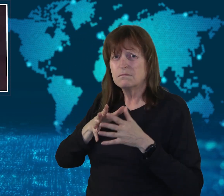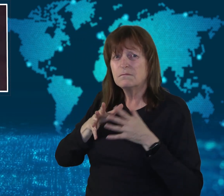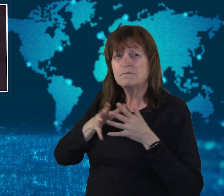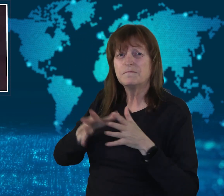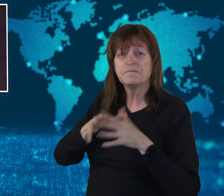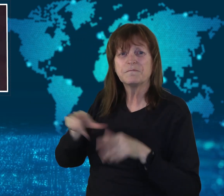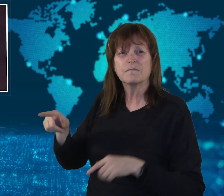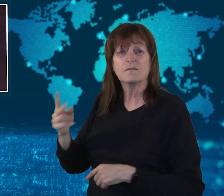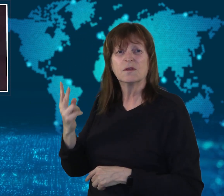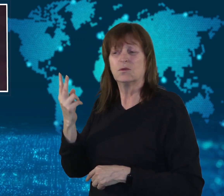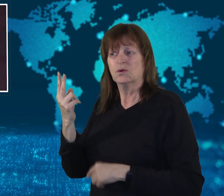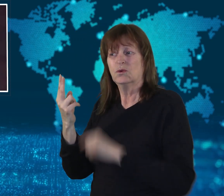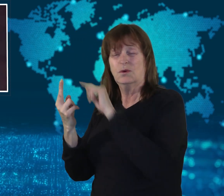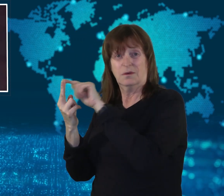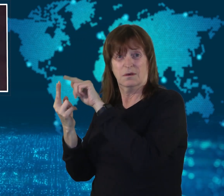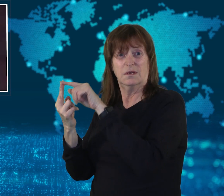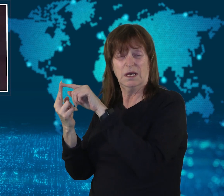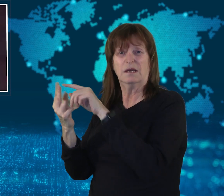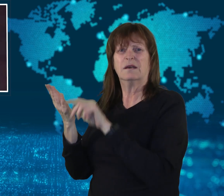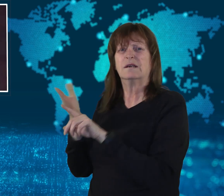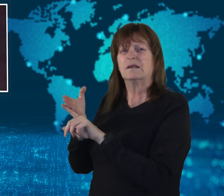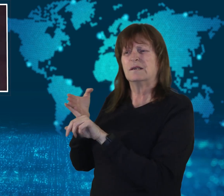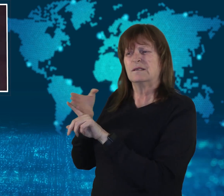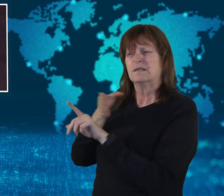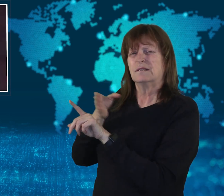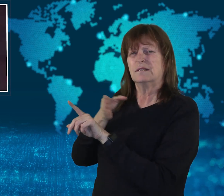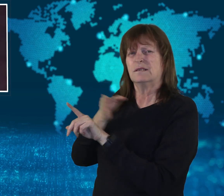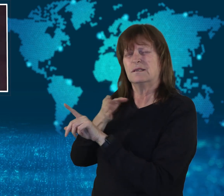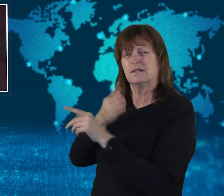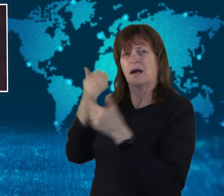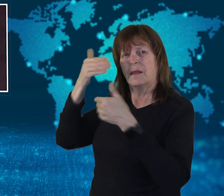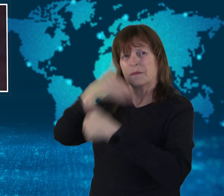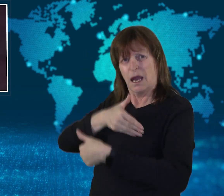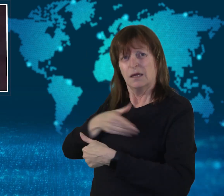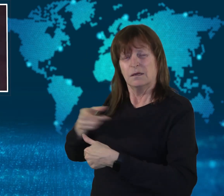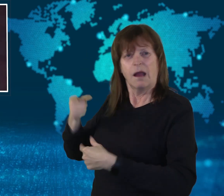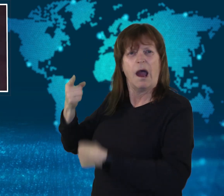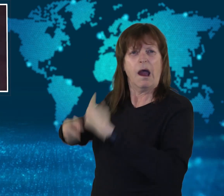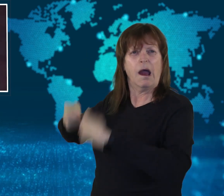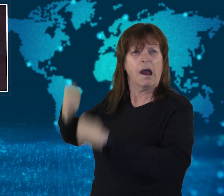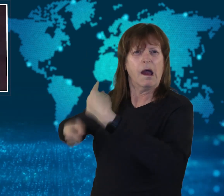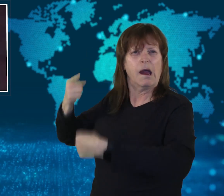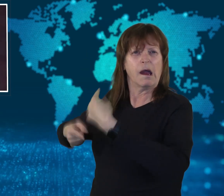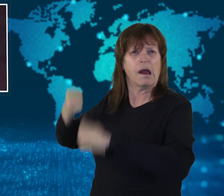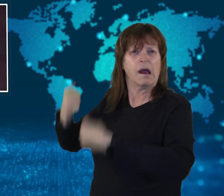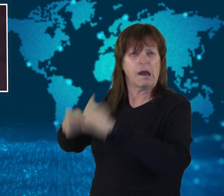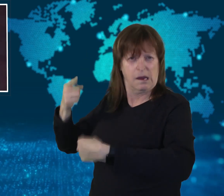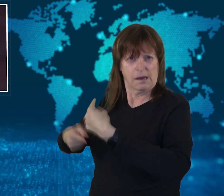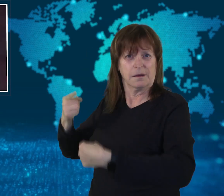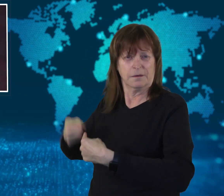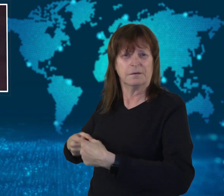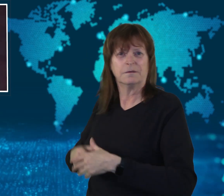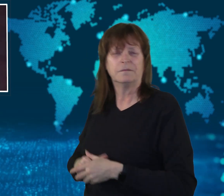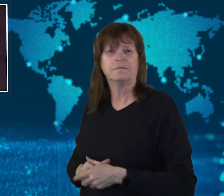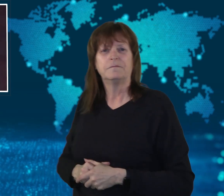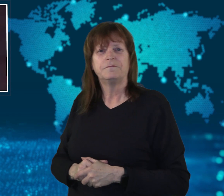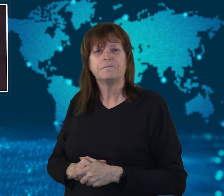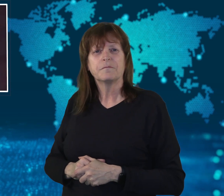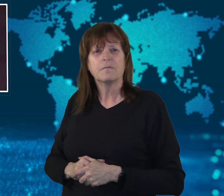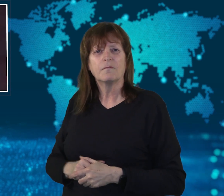A manager of the performance company claims the couple had an argument